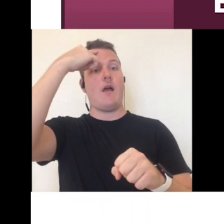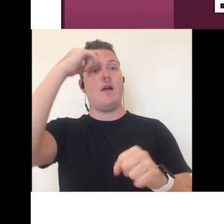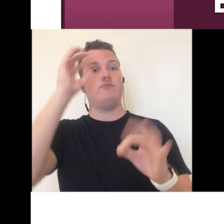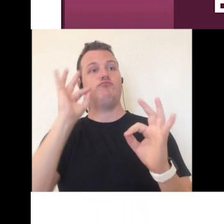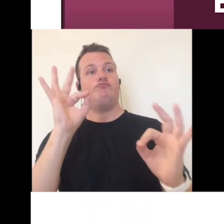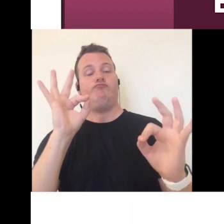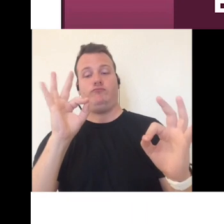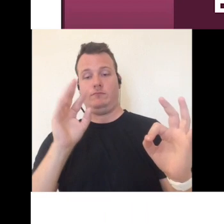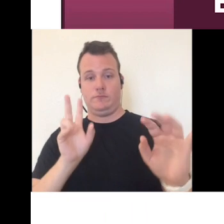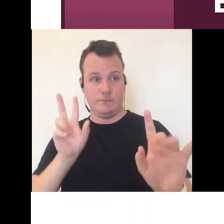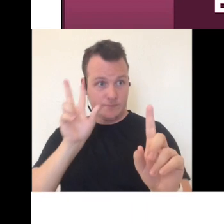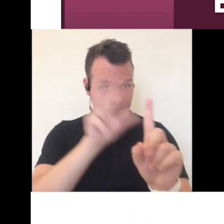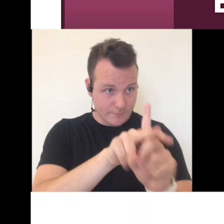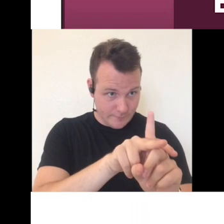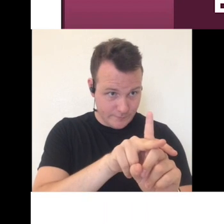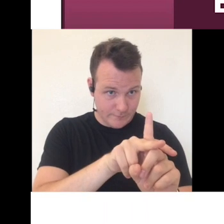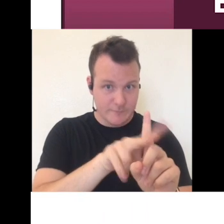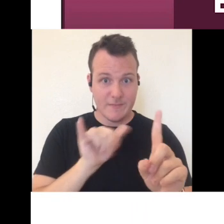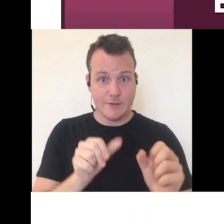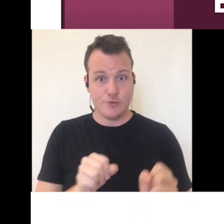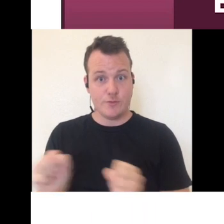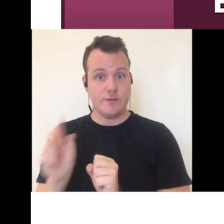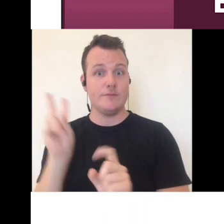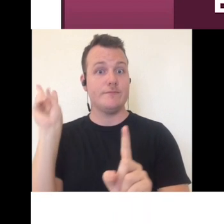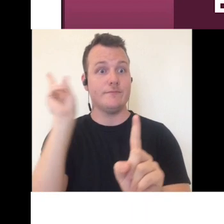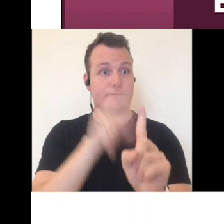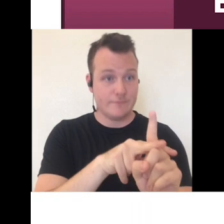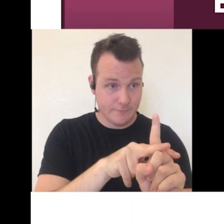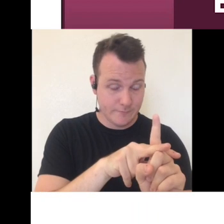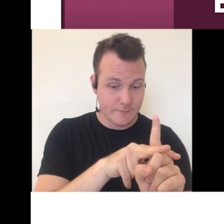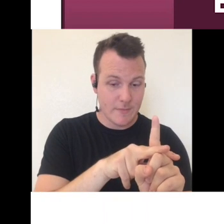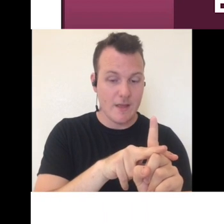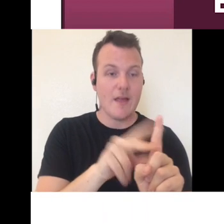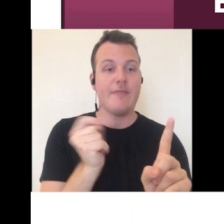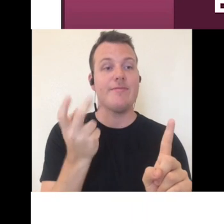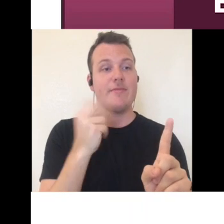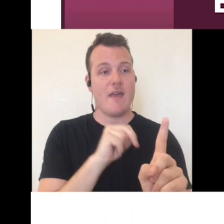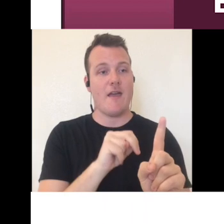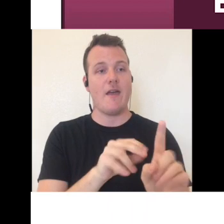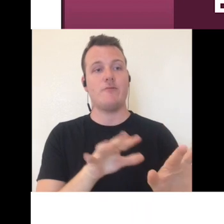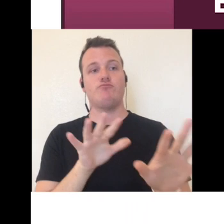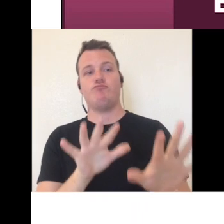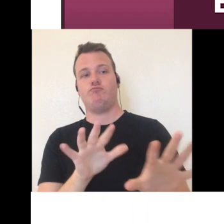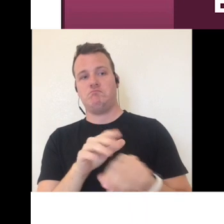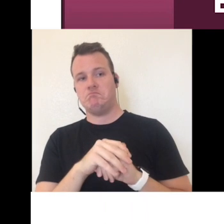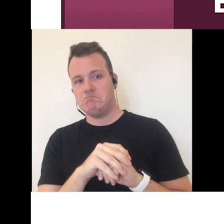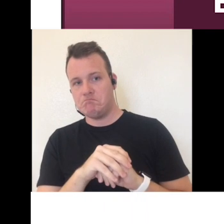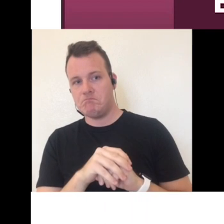practice that we thought we wanted. And and once we implement that, then we kind